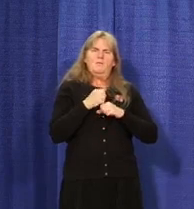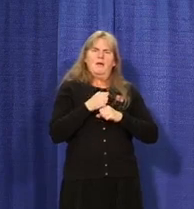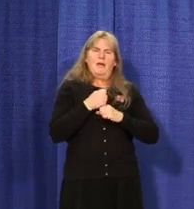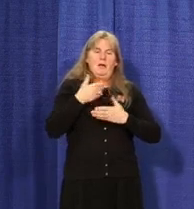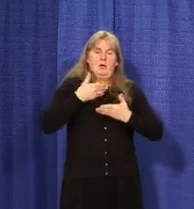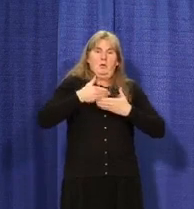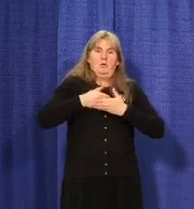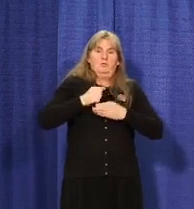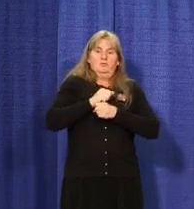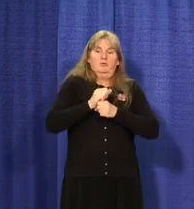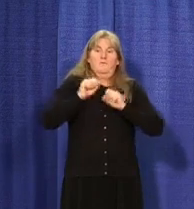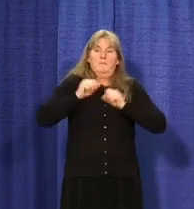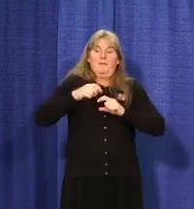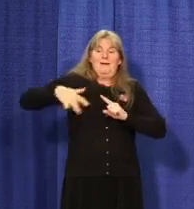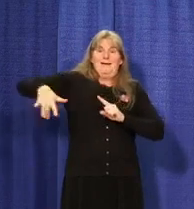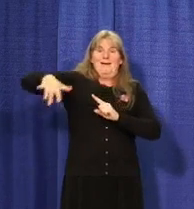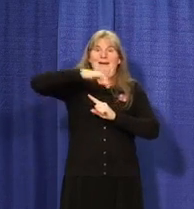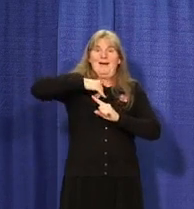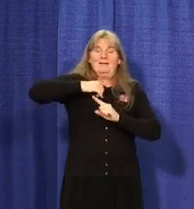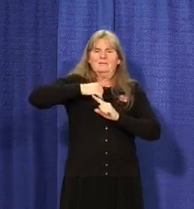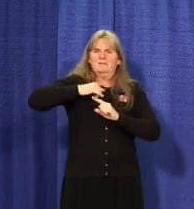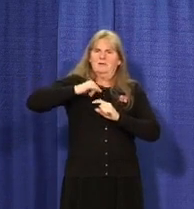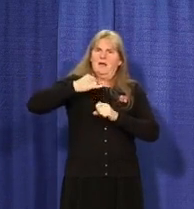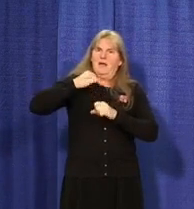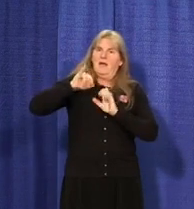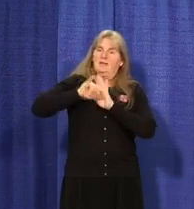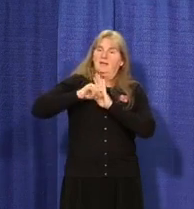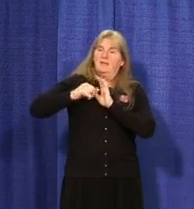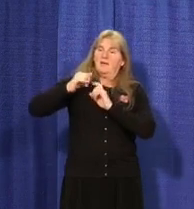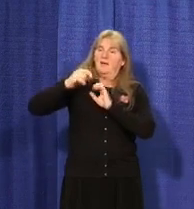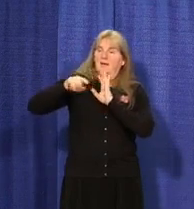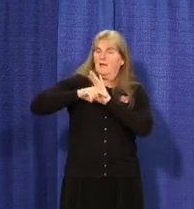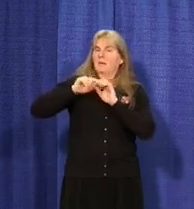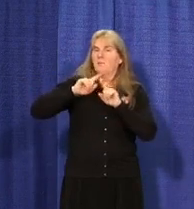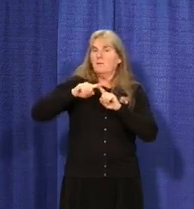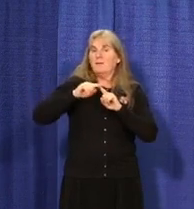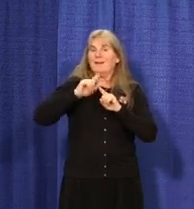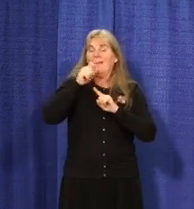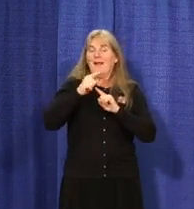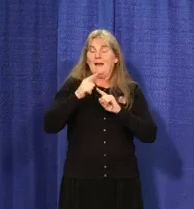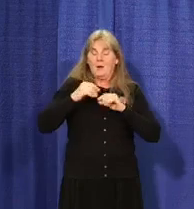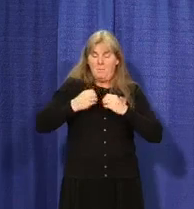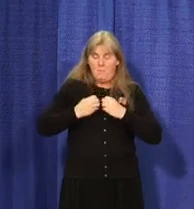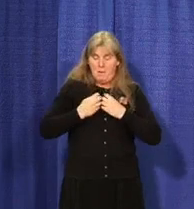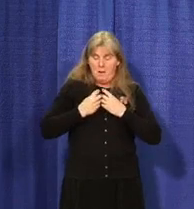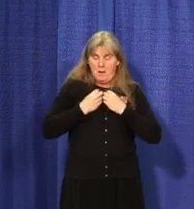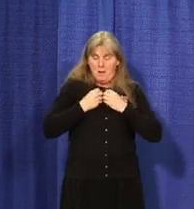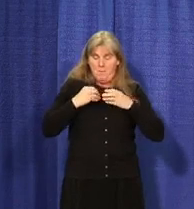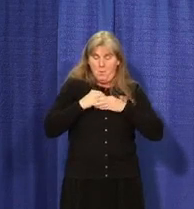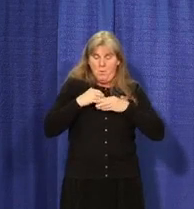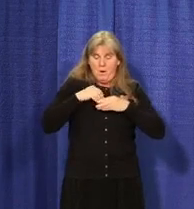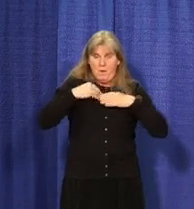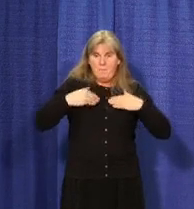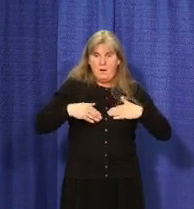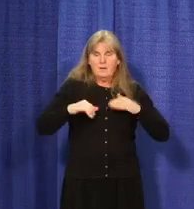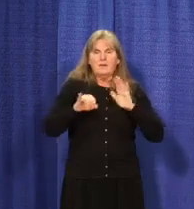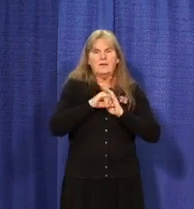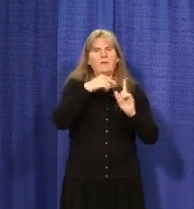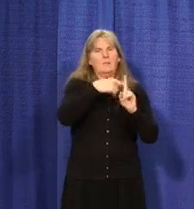but misleadingly negative. So it is all around the circumstances of why the test is carried out and then what the